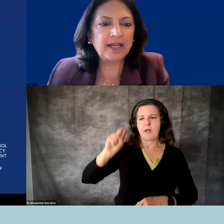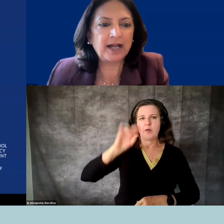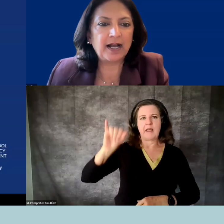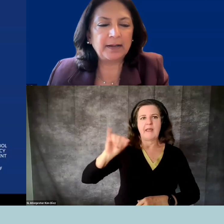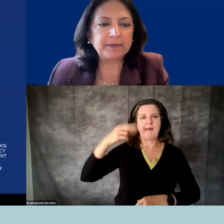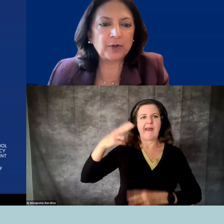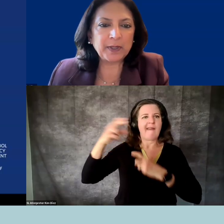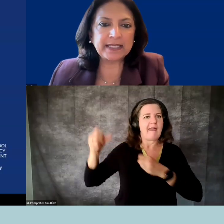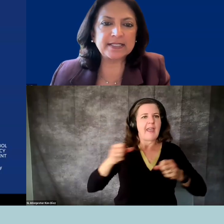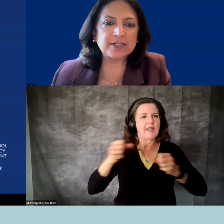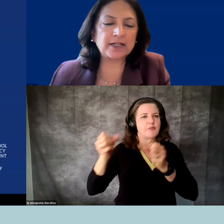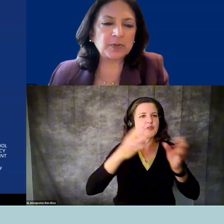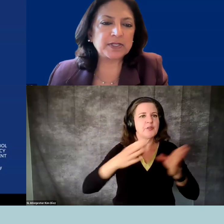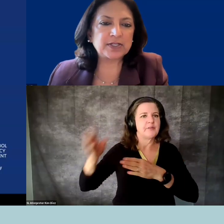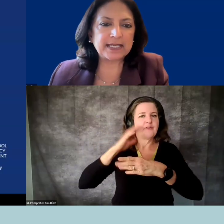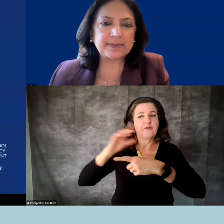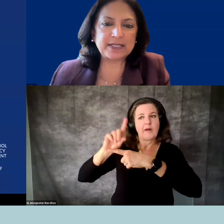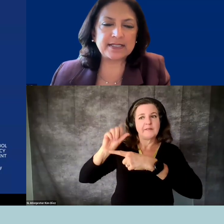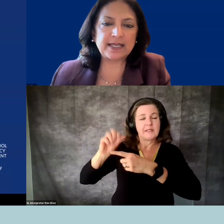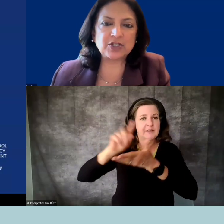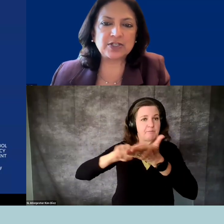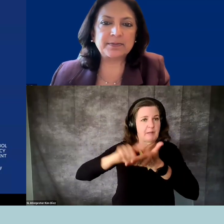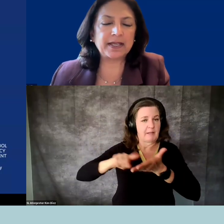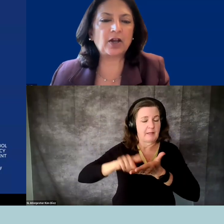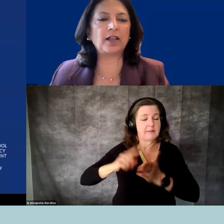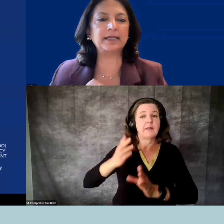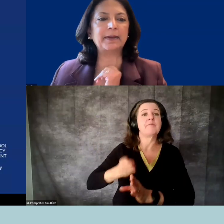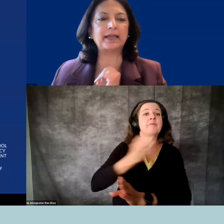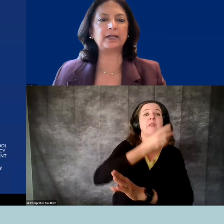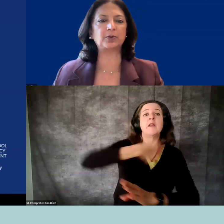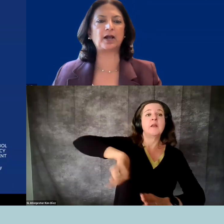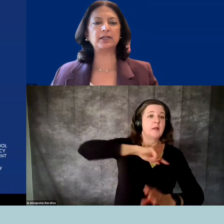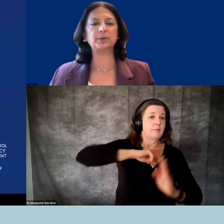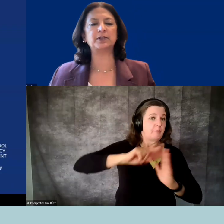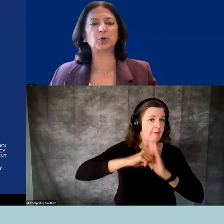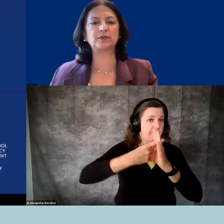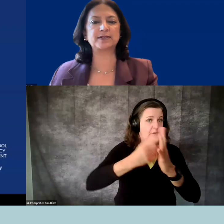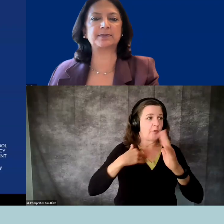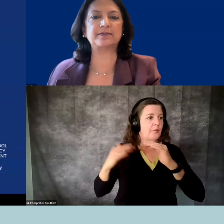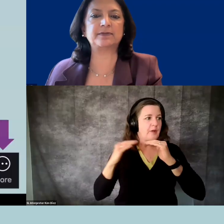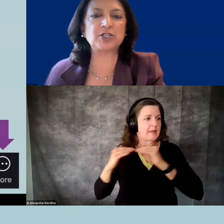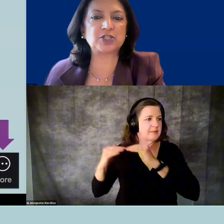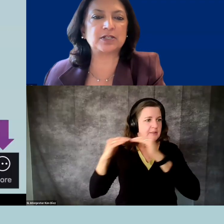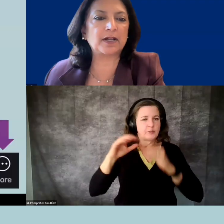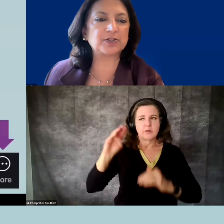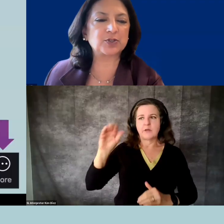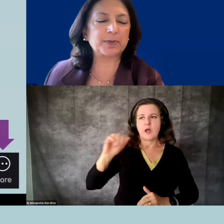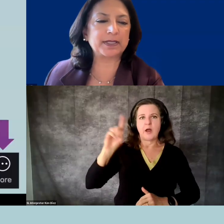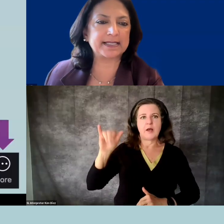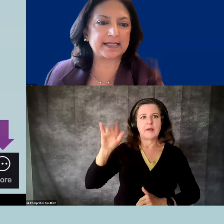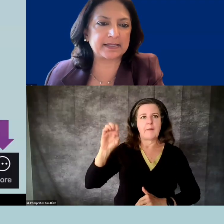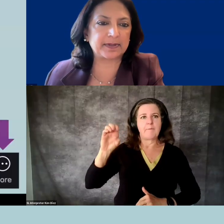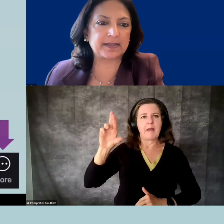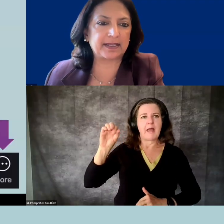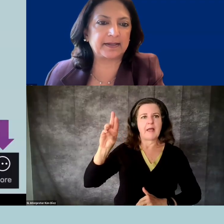Before we get started with today's presentation, my colleague Maddie Crowley will go over some information about Zoom and accessibility.